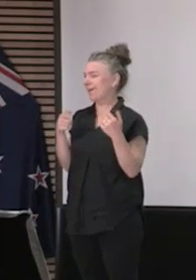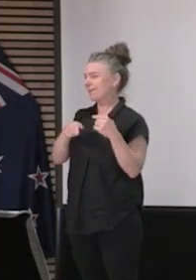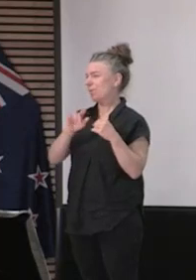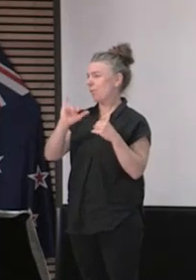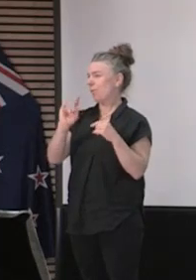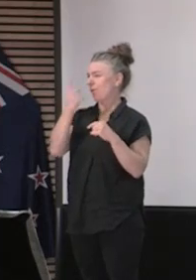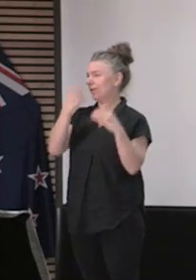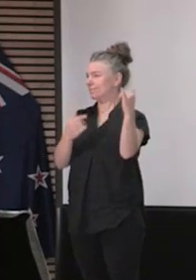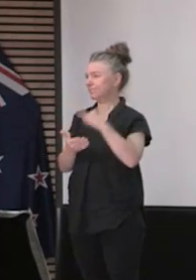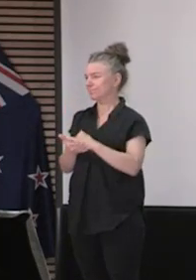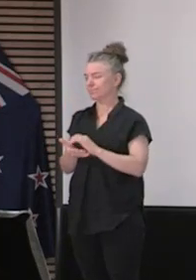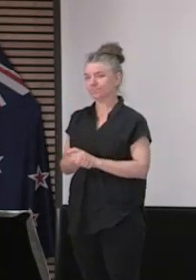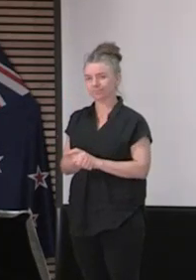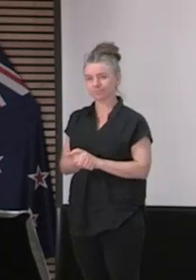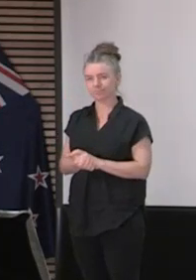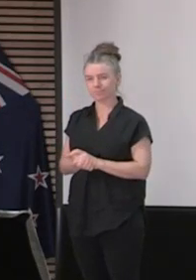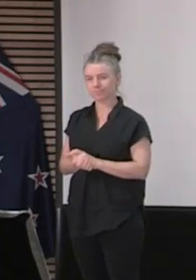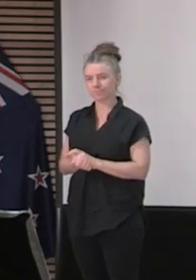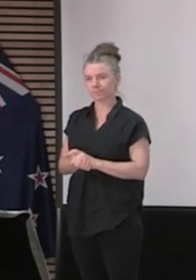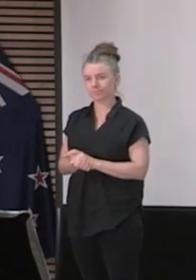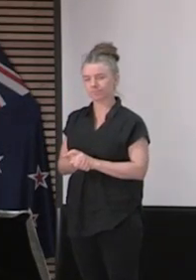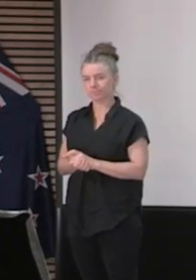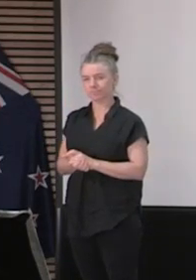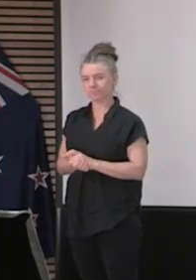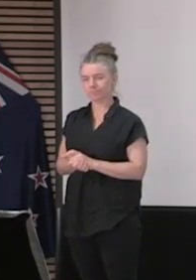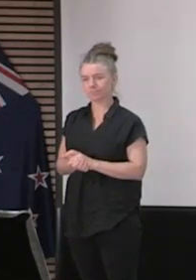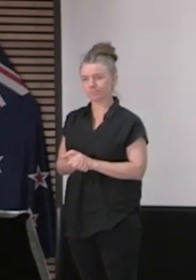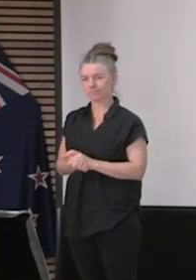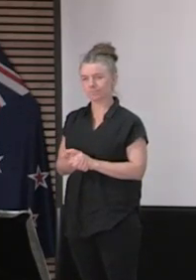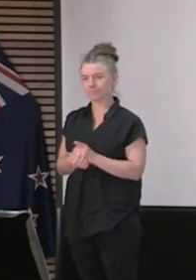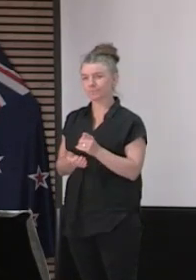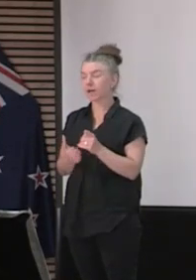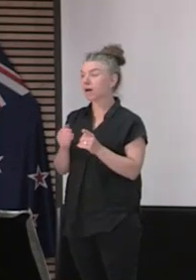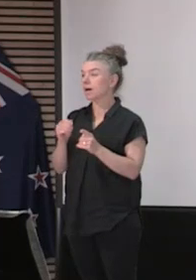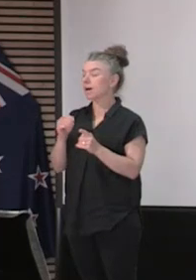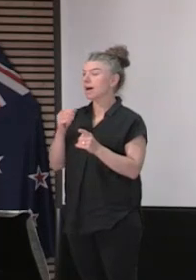What aboutChristchurch and Auckland? Sowe do have campervansavailable.